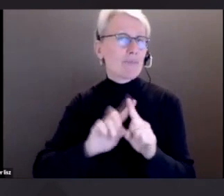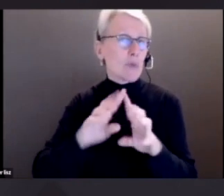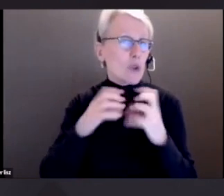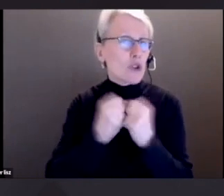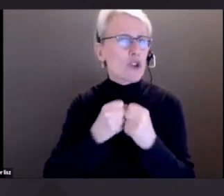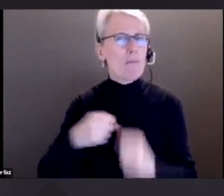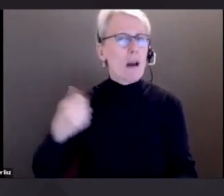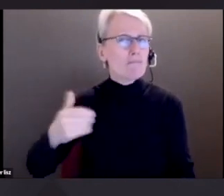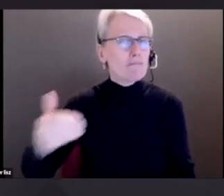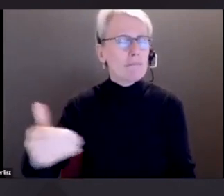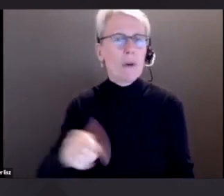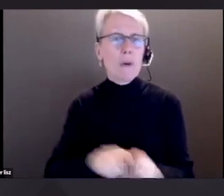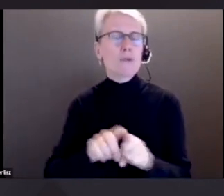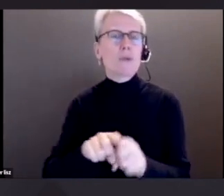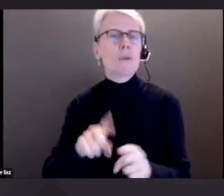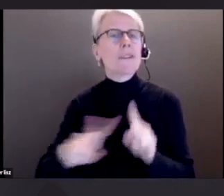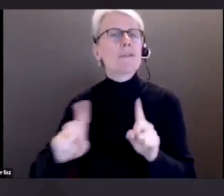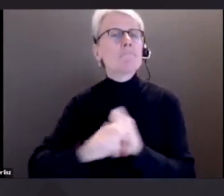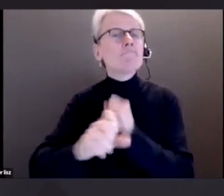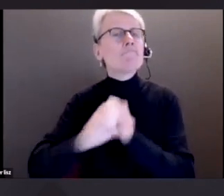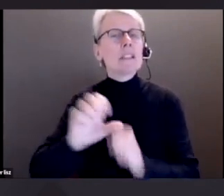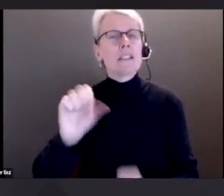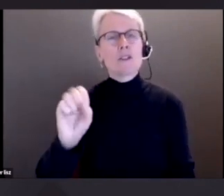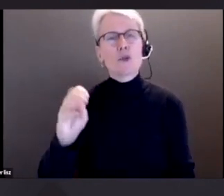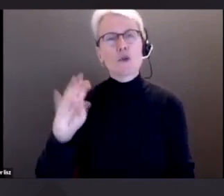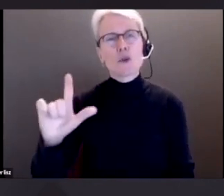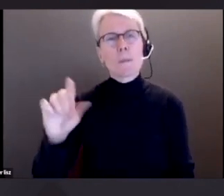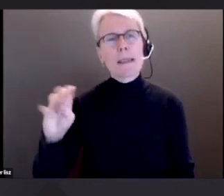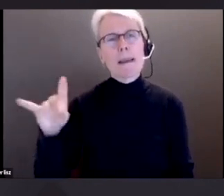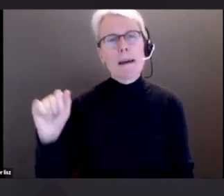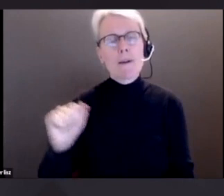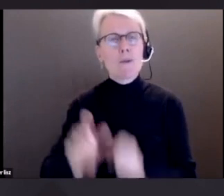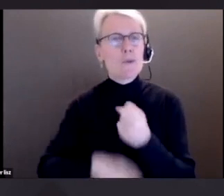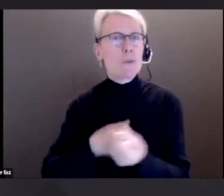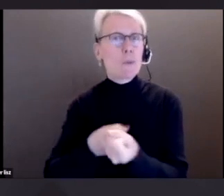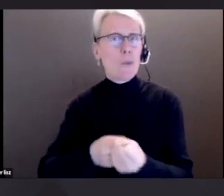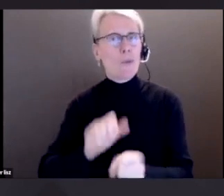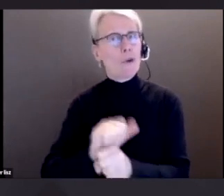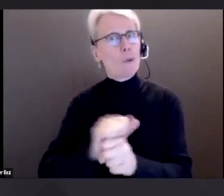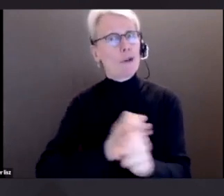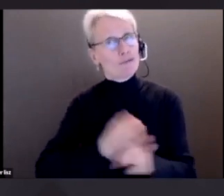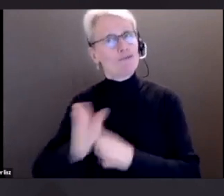and advancing inclusion in the workforce. You can also learn more about MentorAbility on the CASE website.